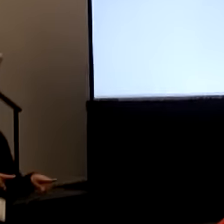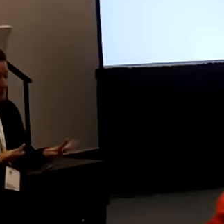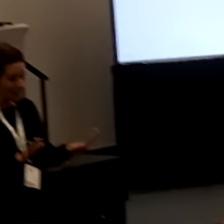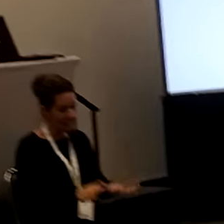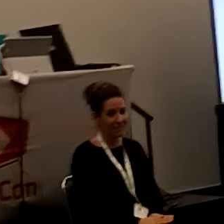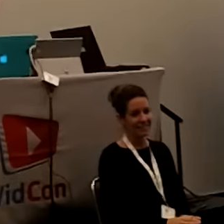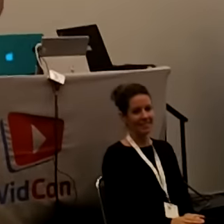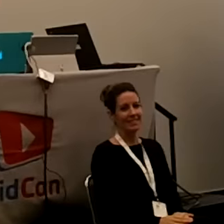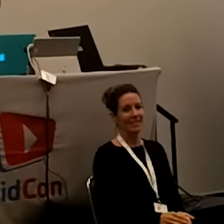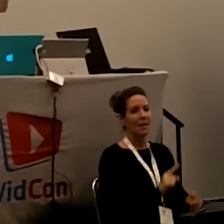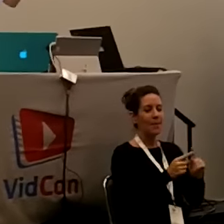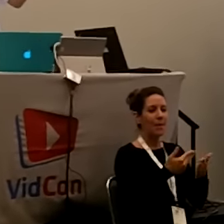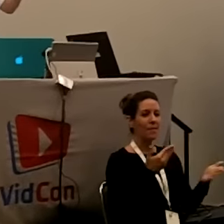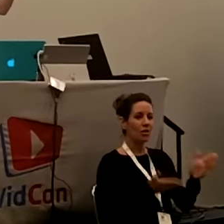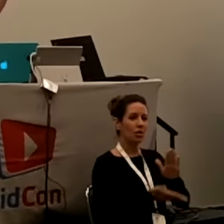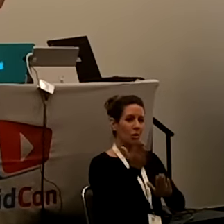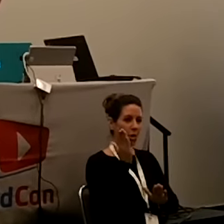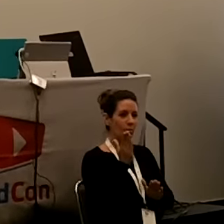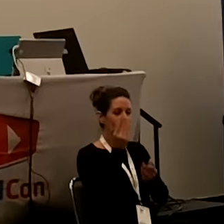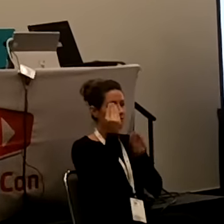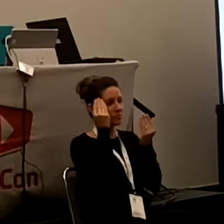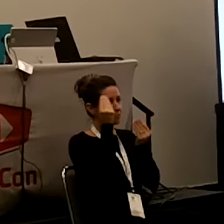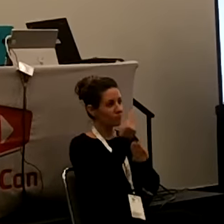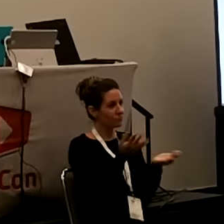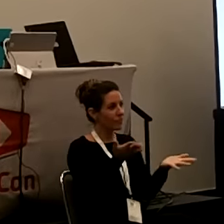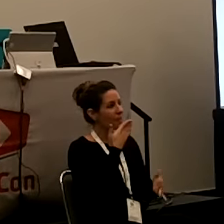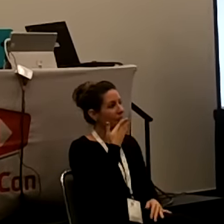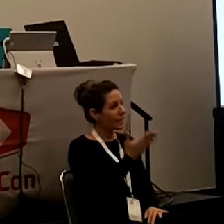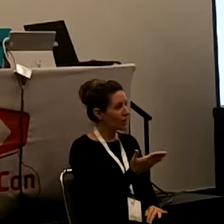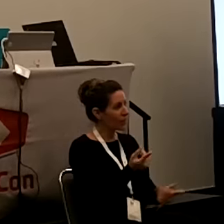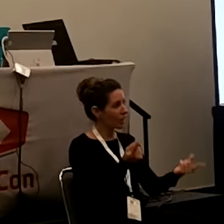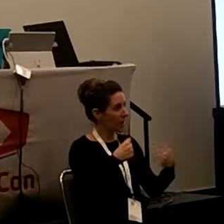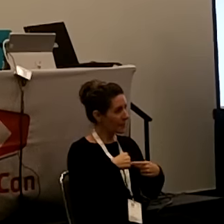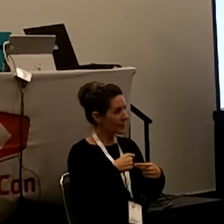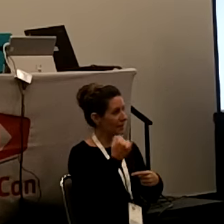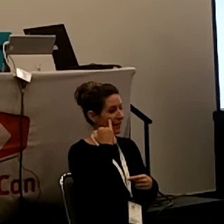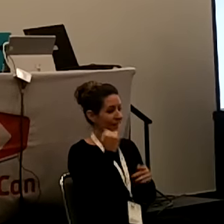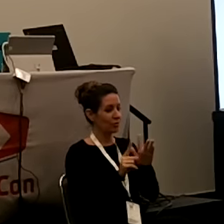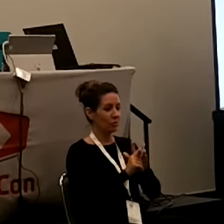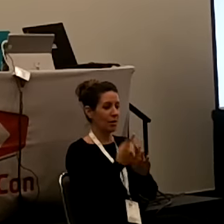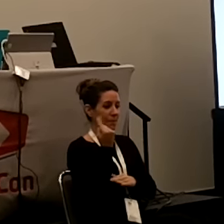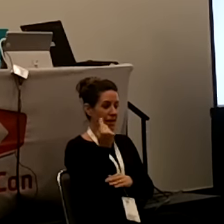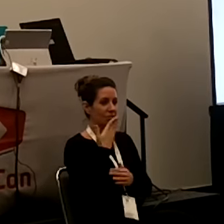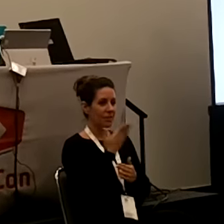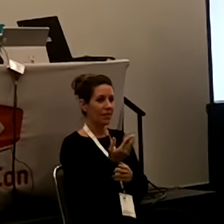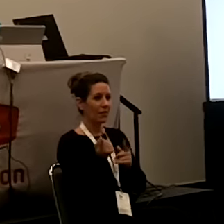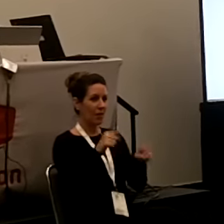But you know, before you go, I wanna say thank you, and thank you for coming. If you came here last here, thank you for coming again.